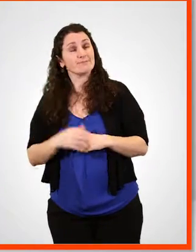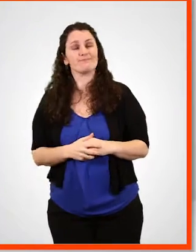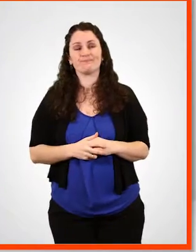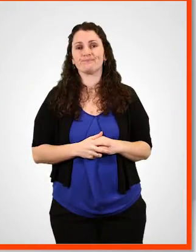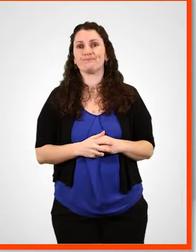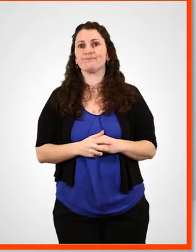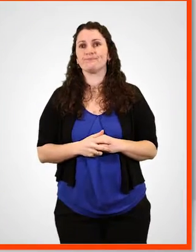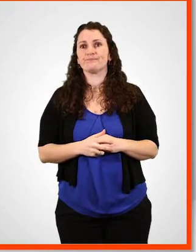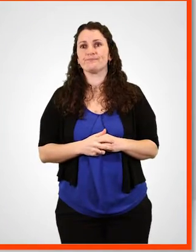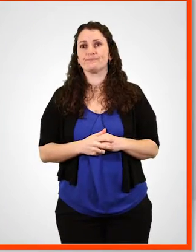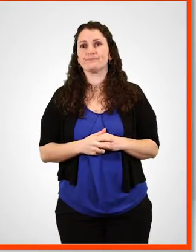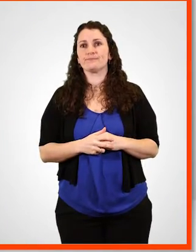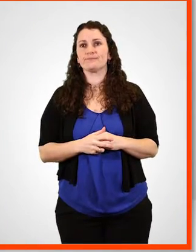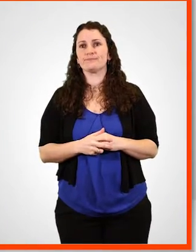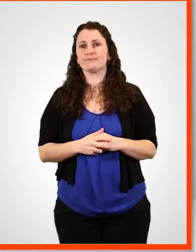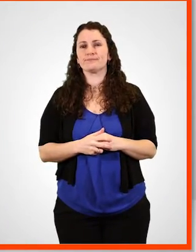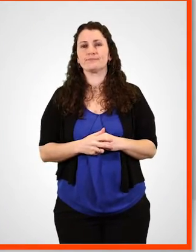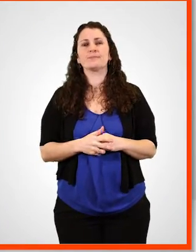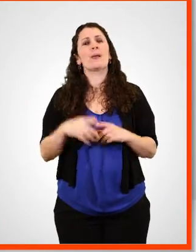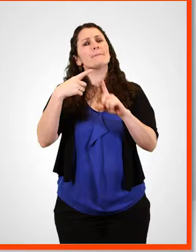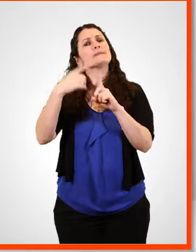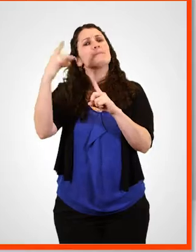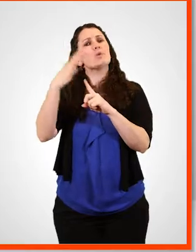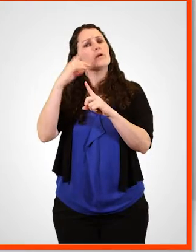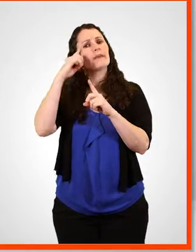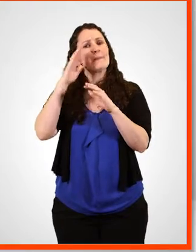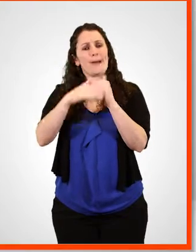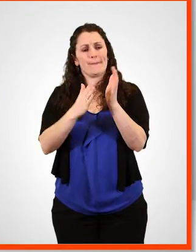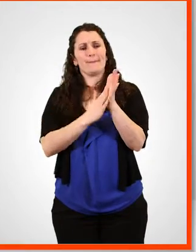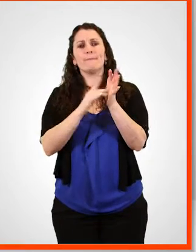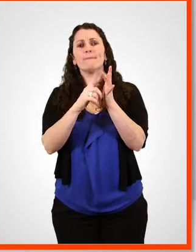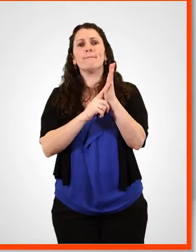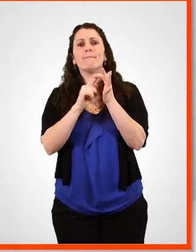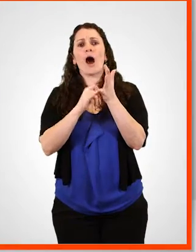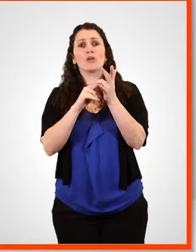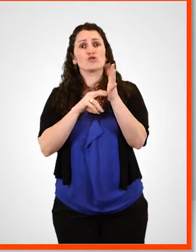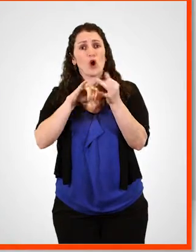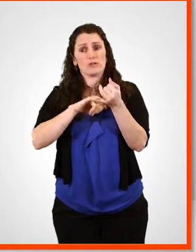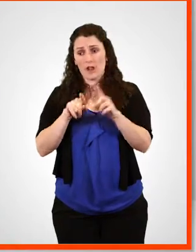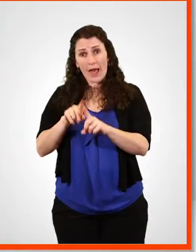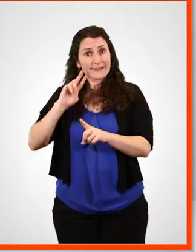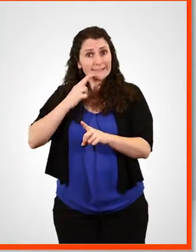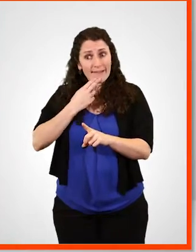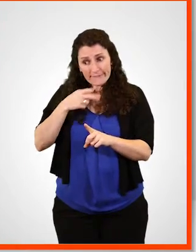Again this notion of touchstones or milestones, are deaf students able to name letters, can they do that,